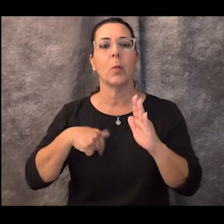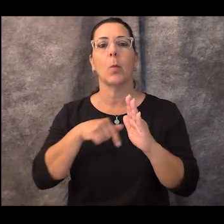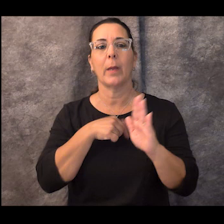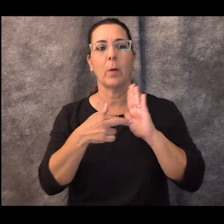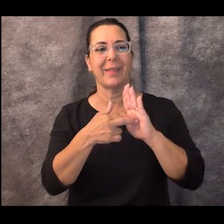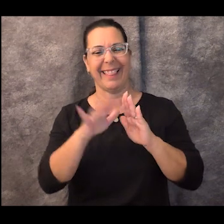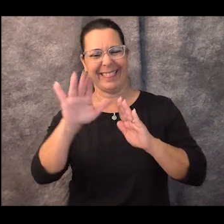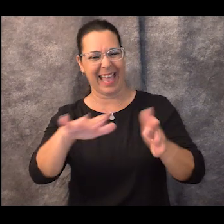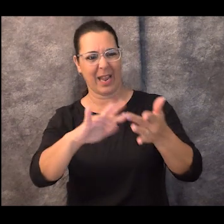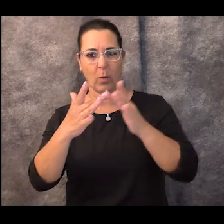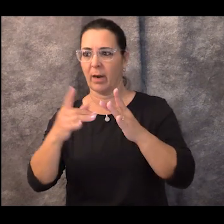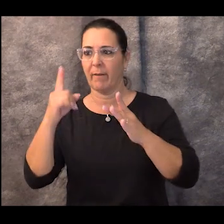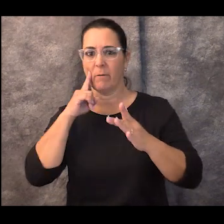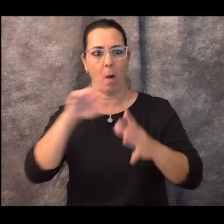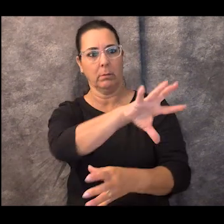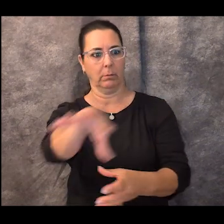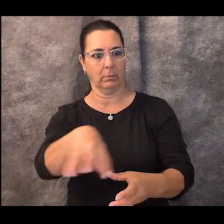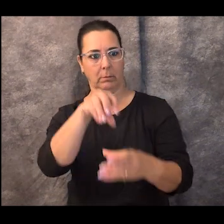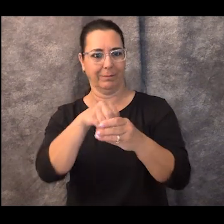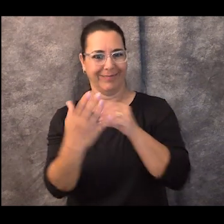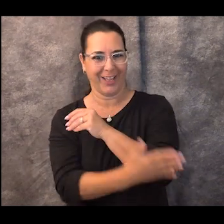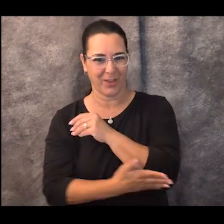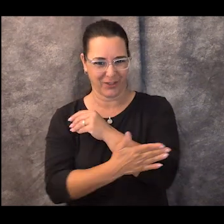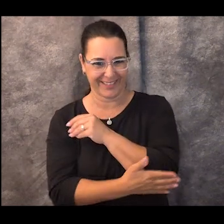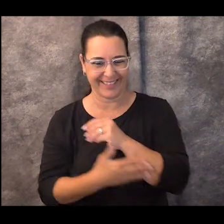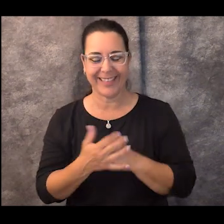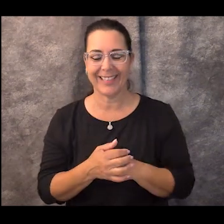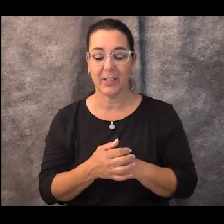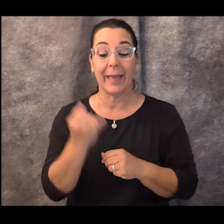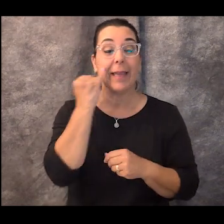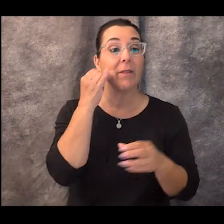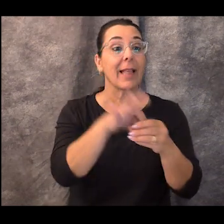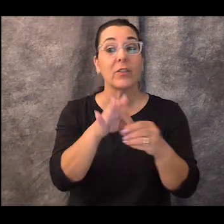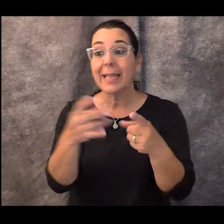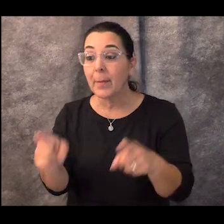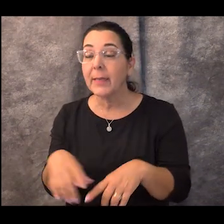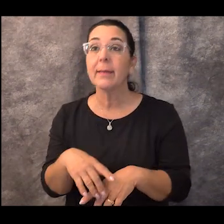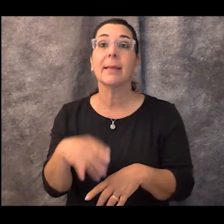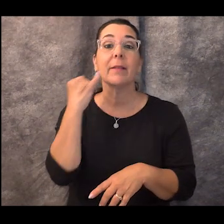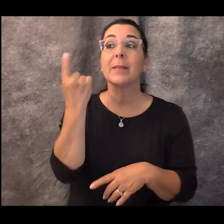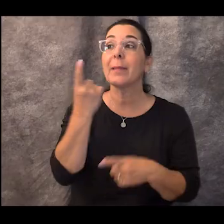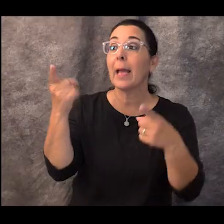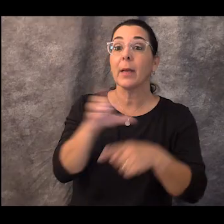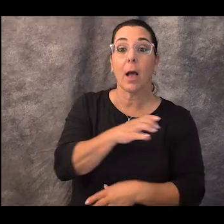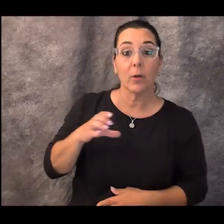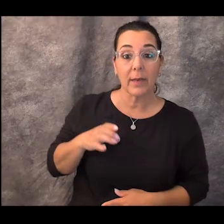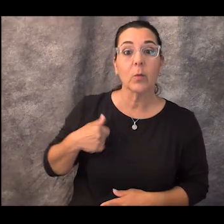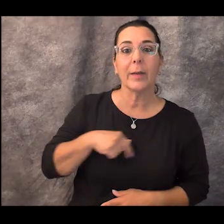So if there is, sometimes, stuff with elections happening like in Congress, then we get to do that on behalf of the network.